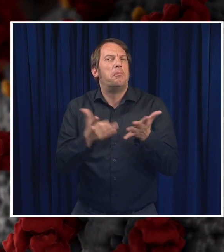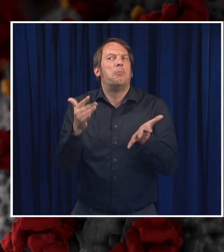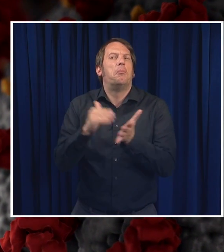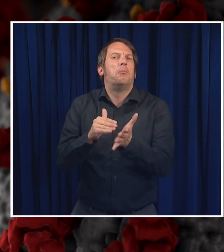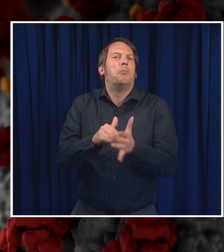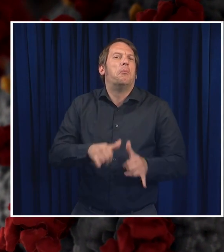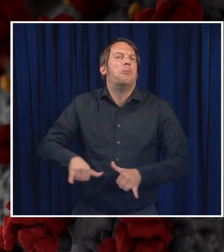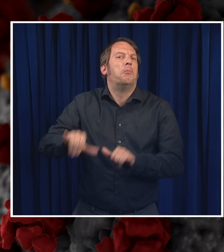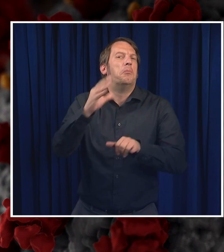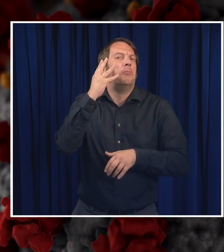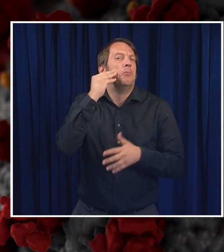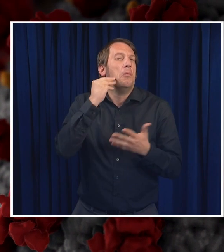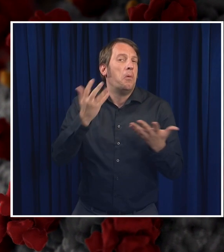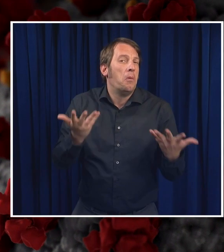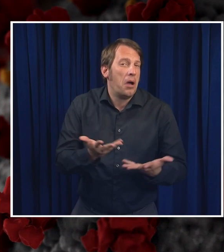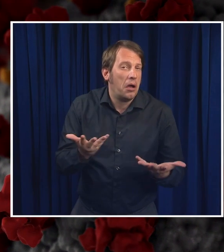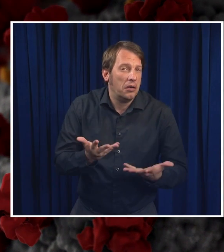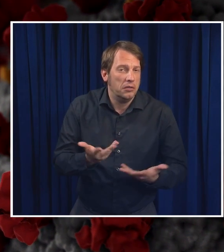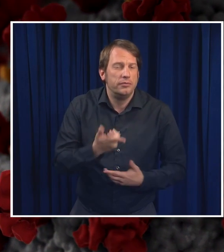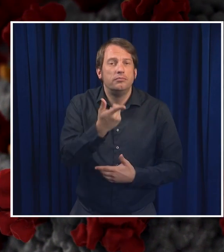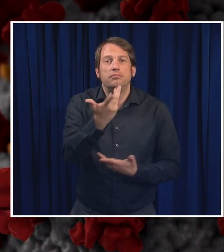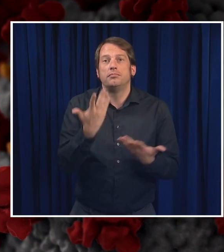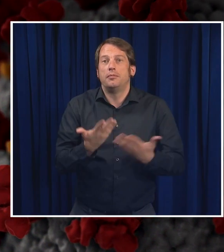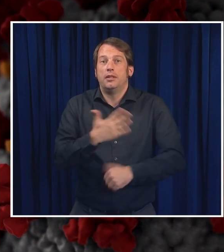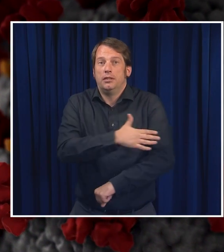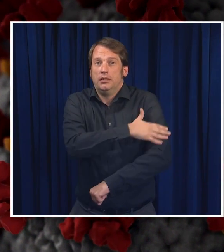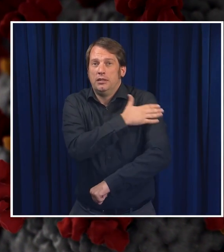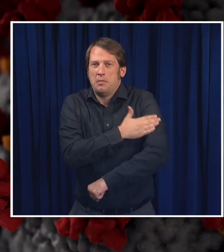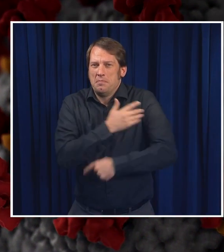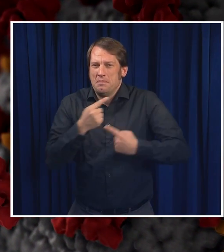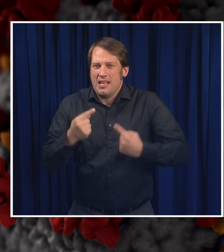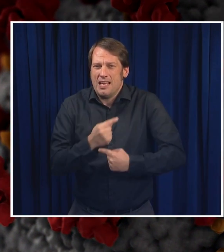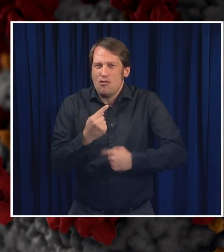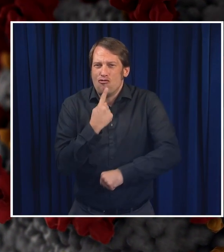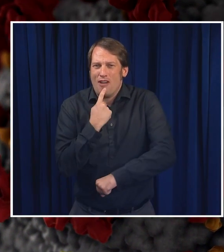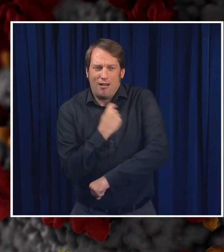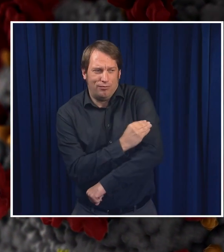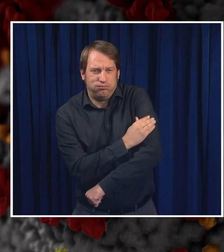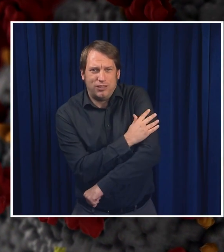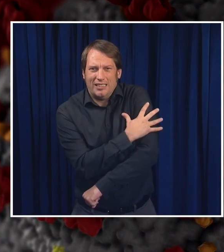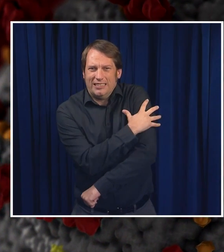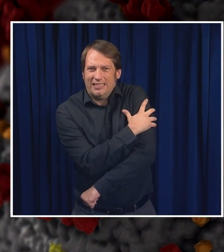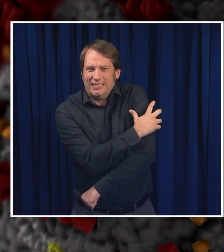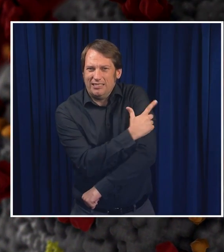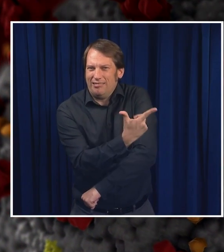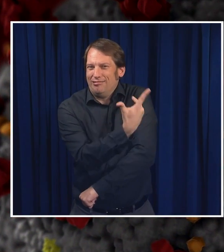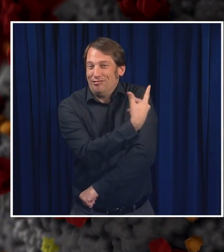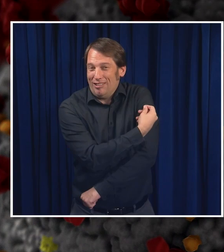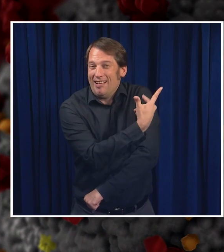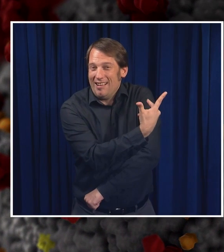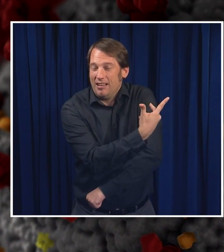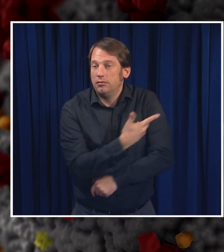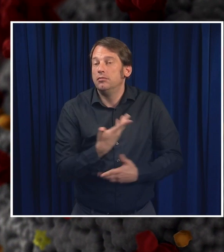Some common side effects of getting a Covid-19 vaccine include pain, redness and swelling